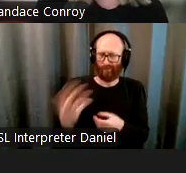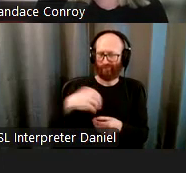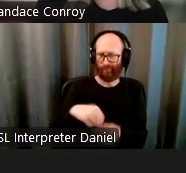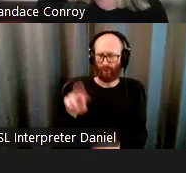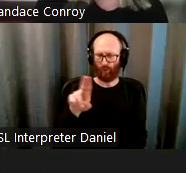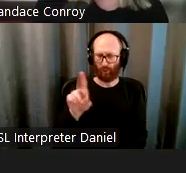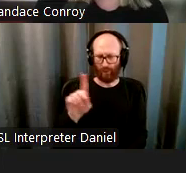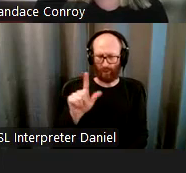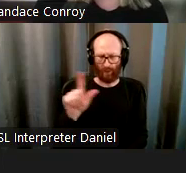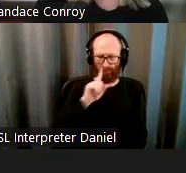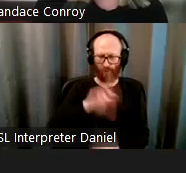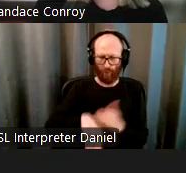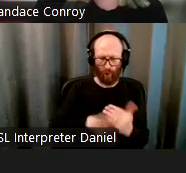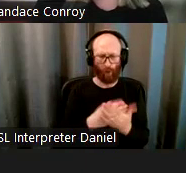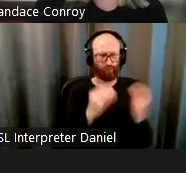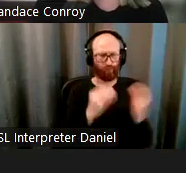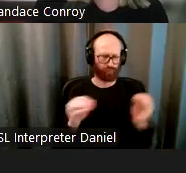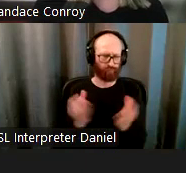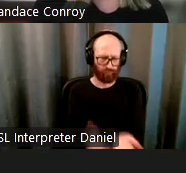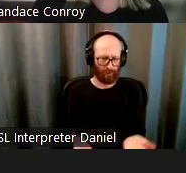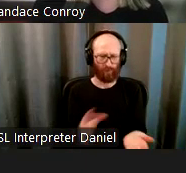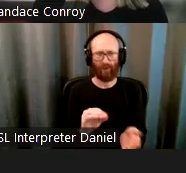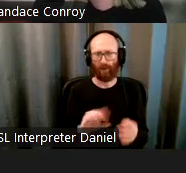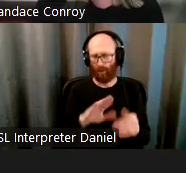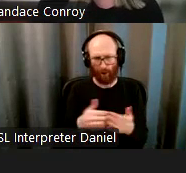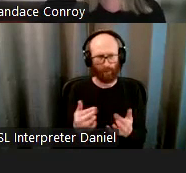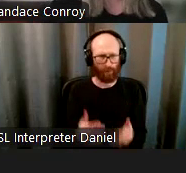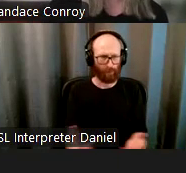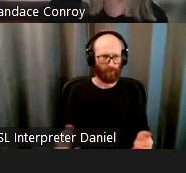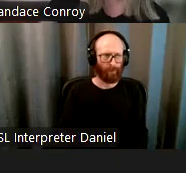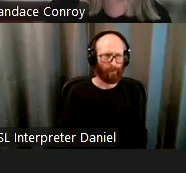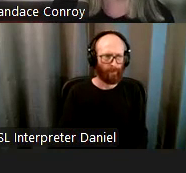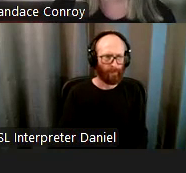into all of our instructional materials and resources. So a little bit about Core